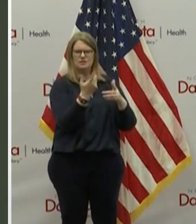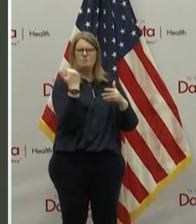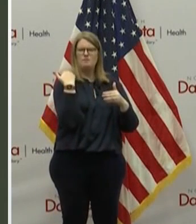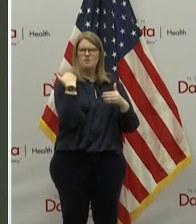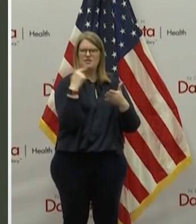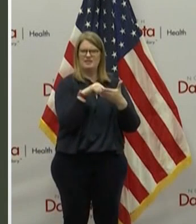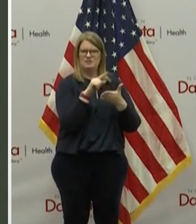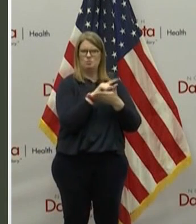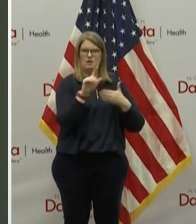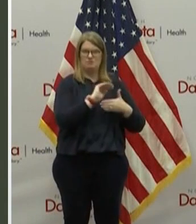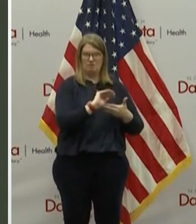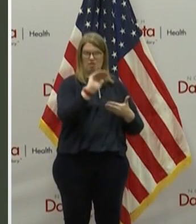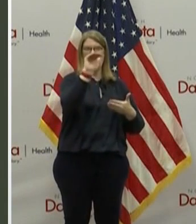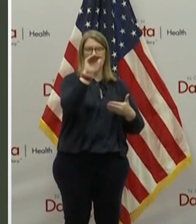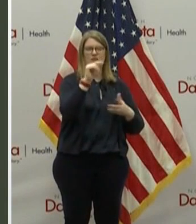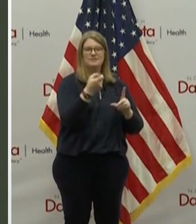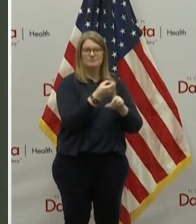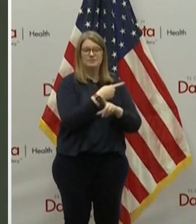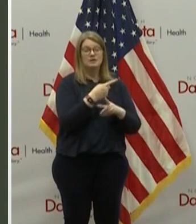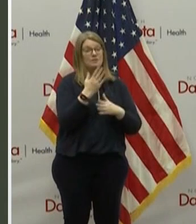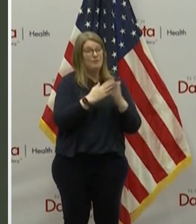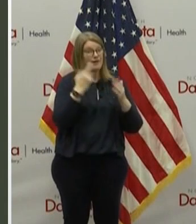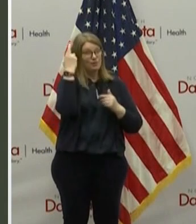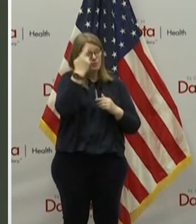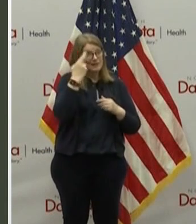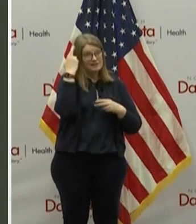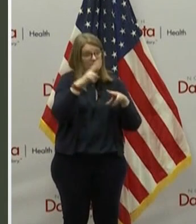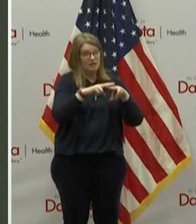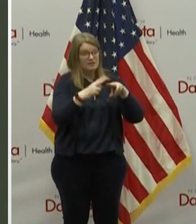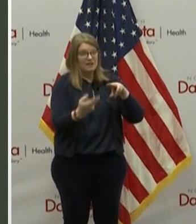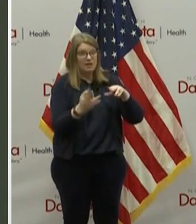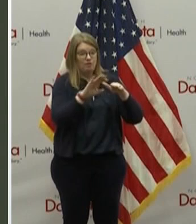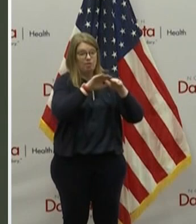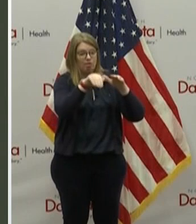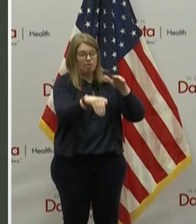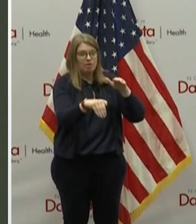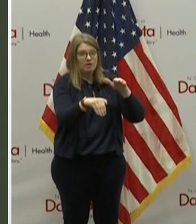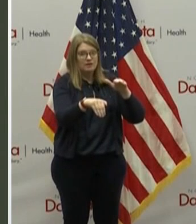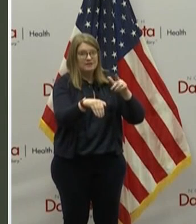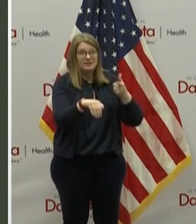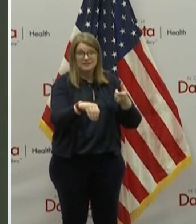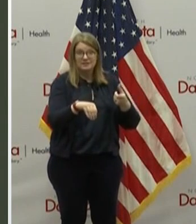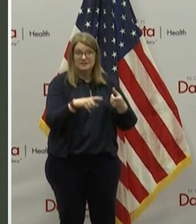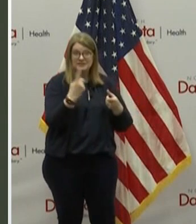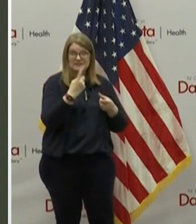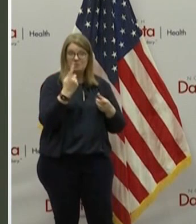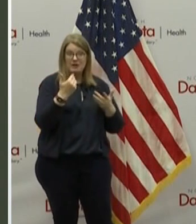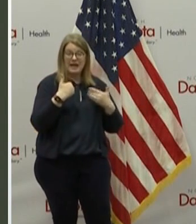THESE ARE HOSPITALIZATIONS THAT ARE DUE TO COVID, WE'RE OFF SLIGHTLY ABOVE OUR PEAK EARLIER IN THE WEEK.